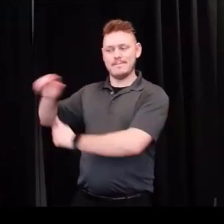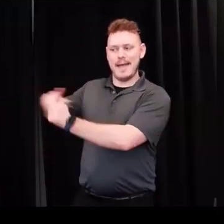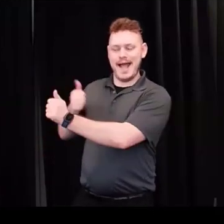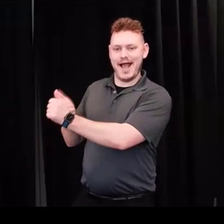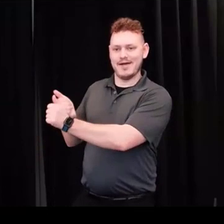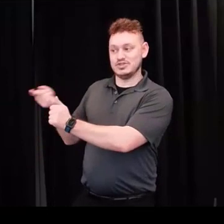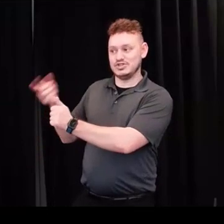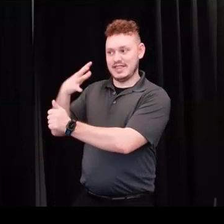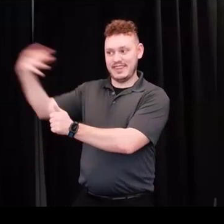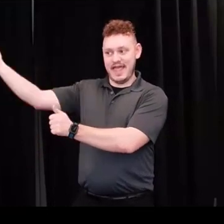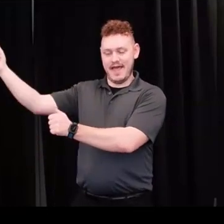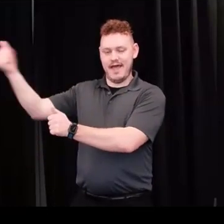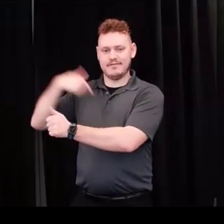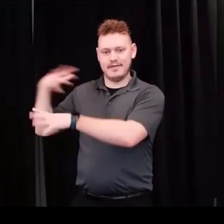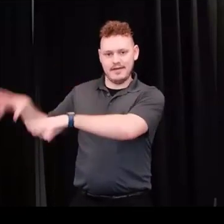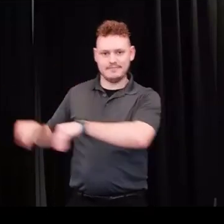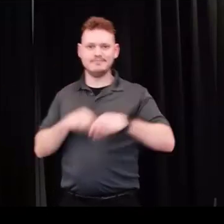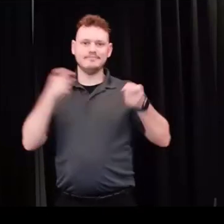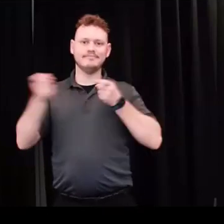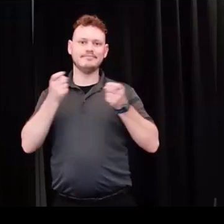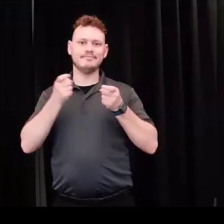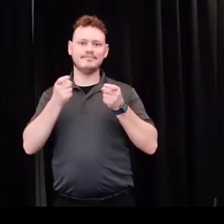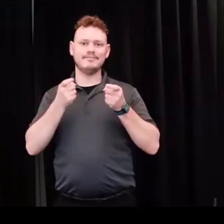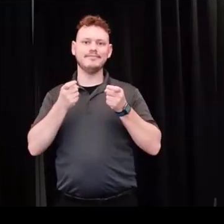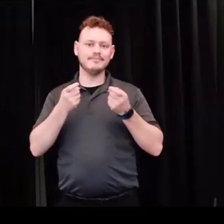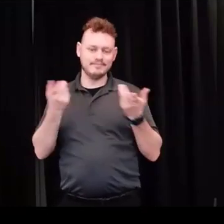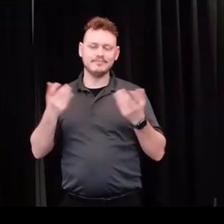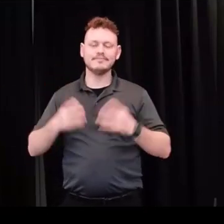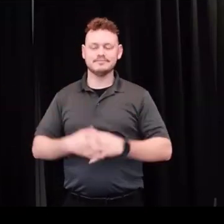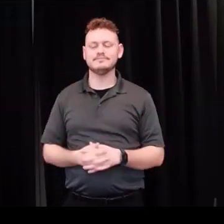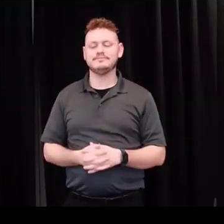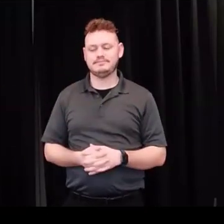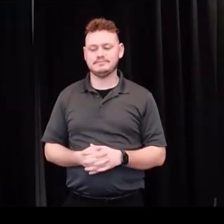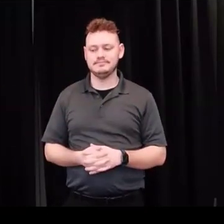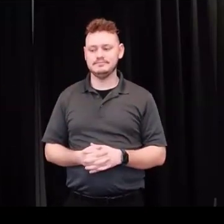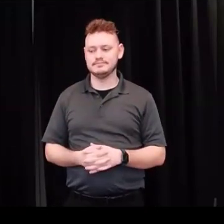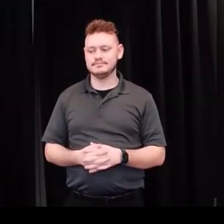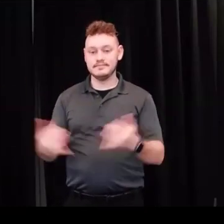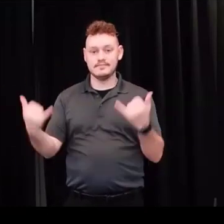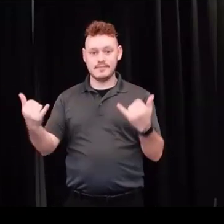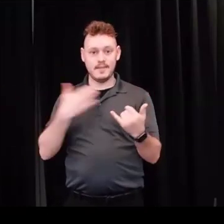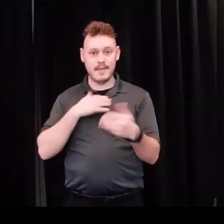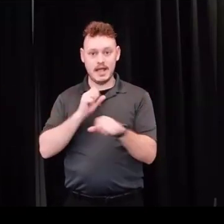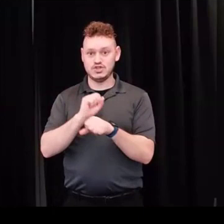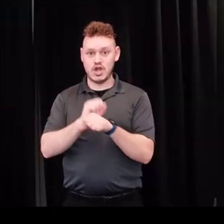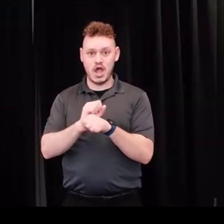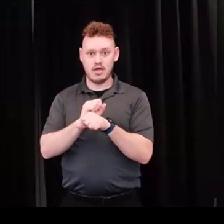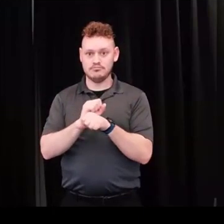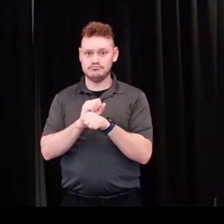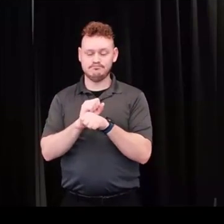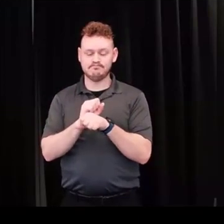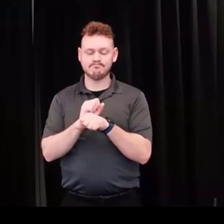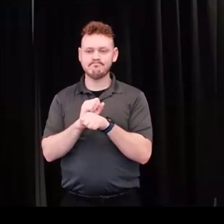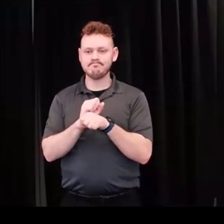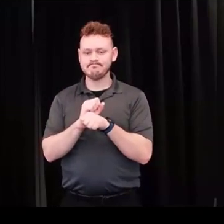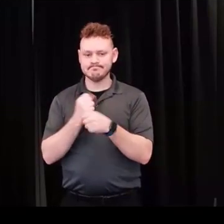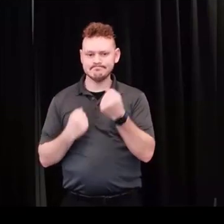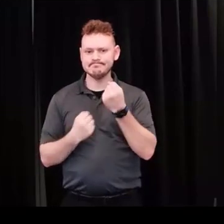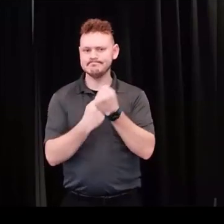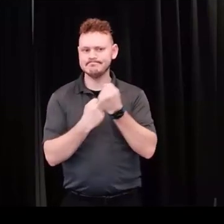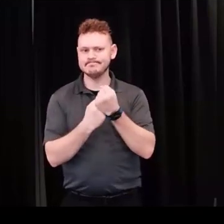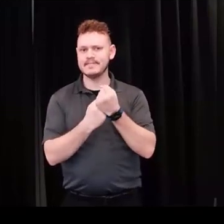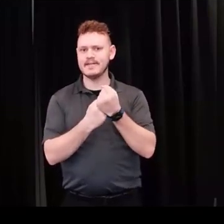Baylor I stepped into the role. And my job is primarily to assist our faculty and staff. We